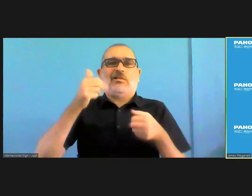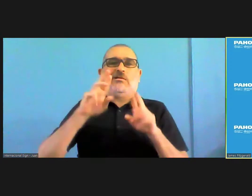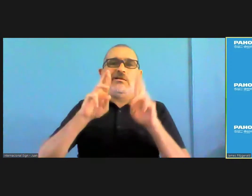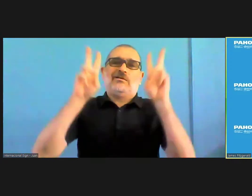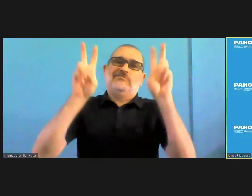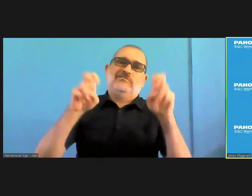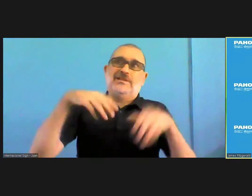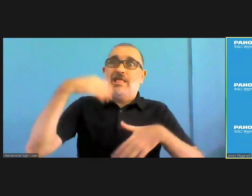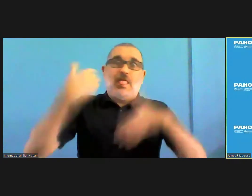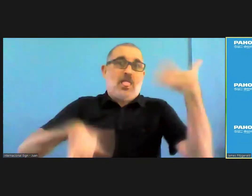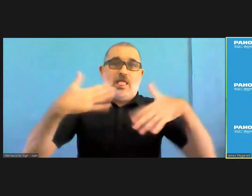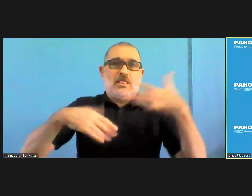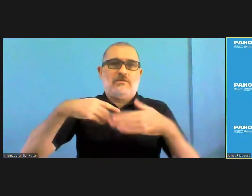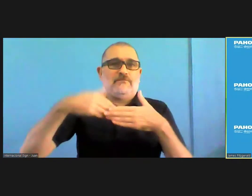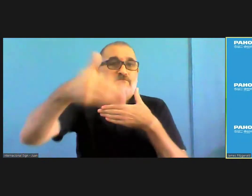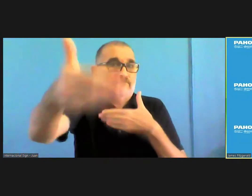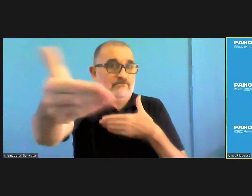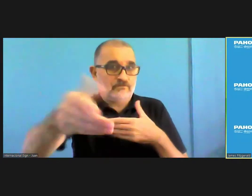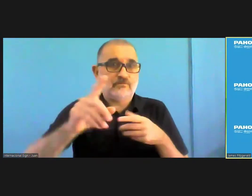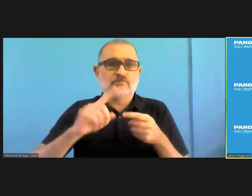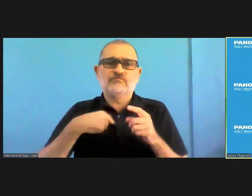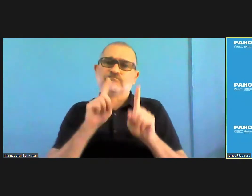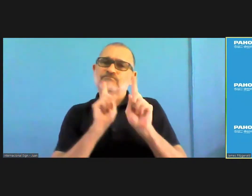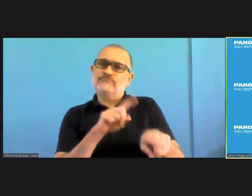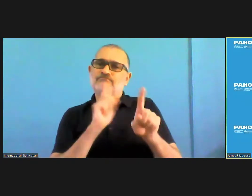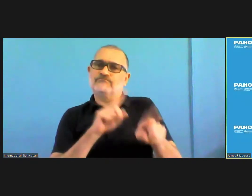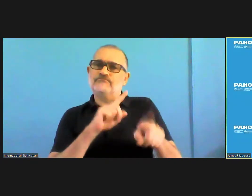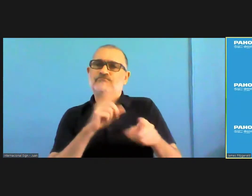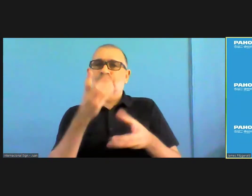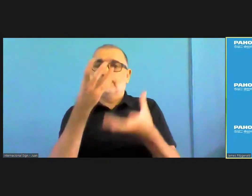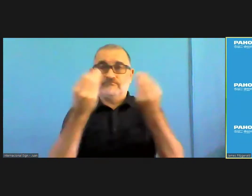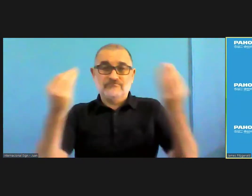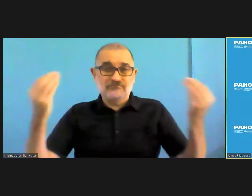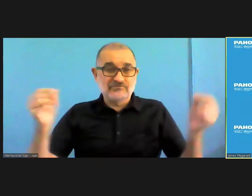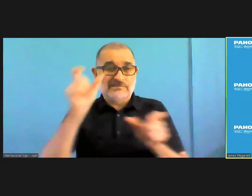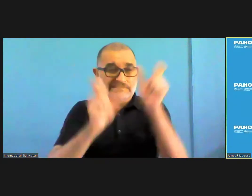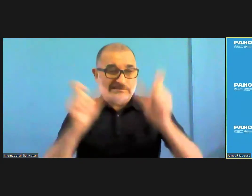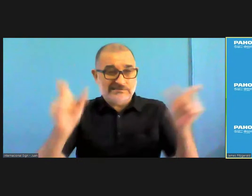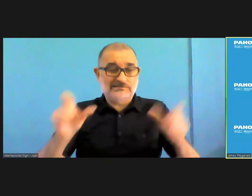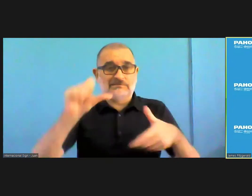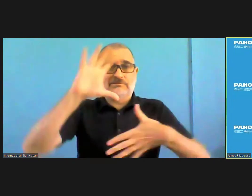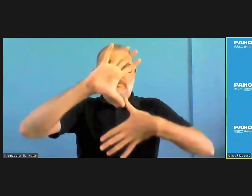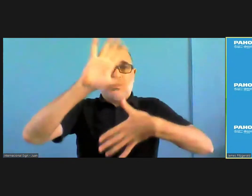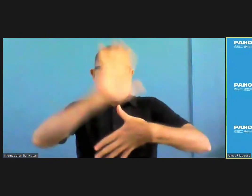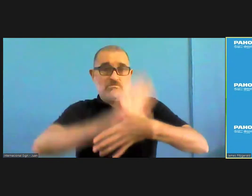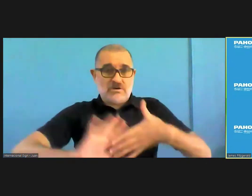We are moving forward with the development of a proposal which the Ministers of Health will be taking up first of all in the executive